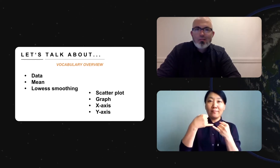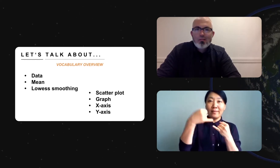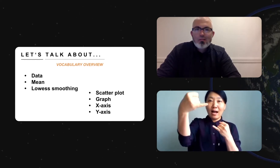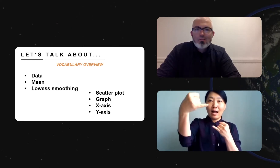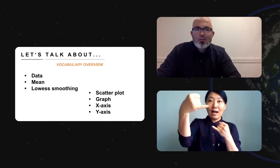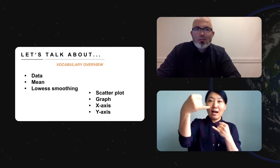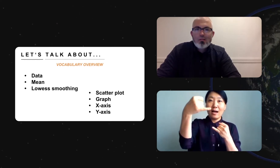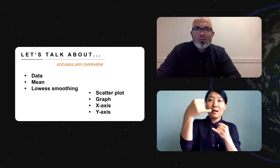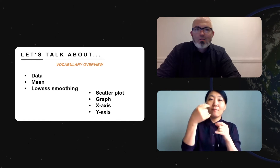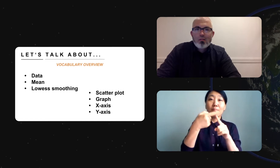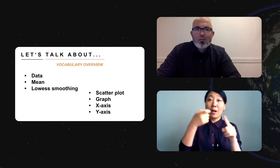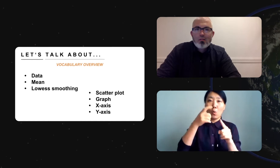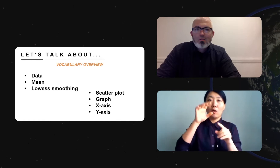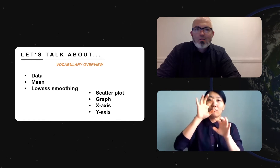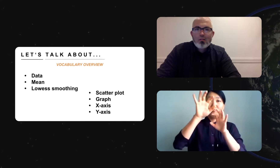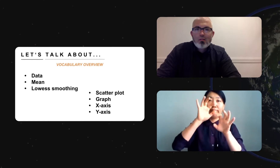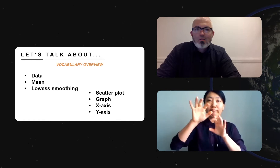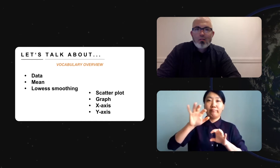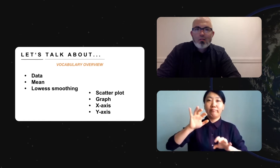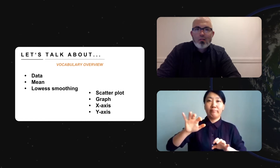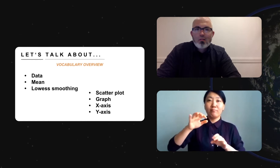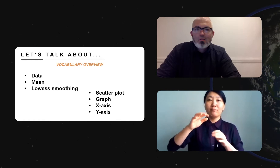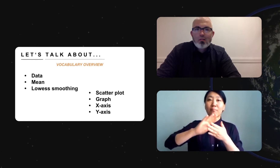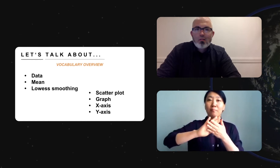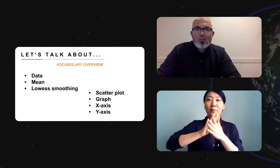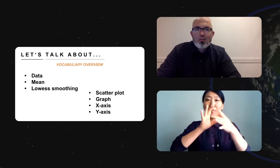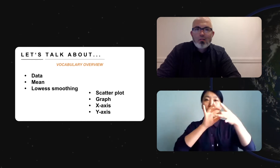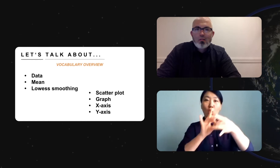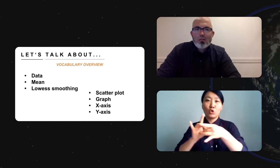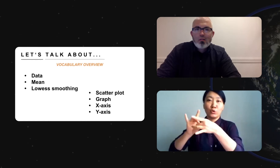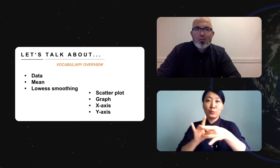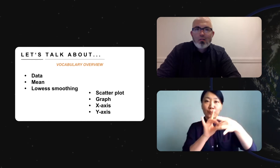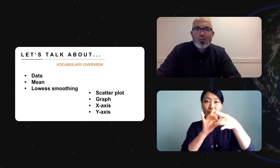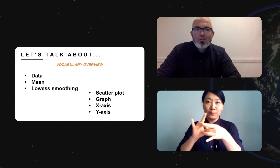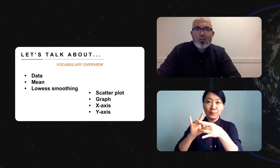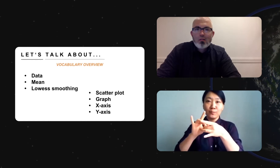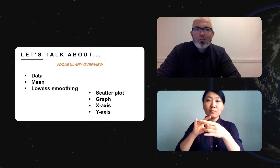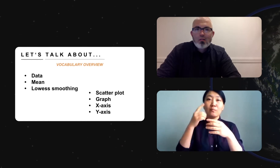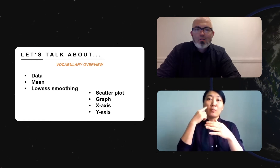But, it's smoothing out a line for clearer projections.